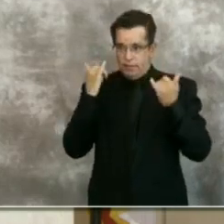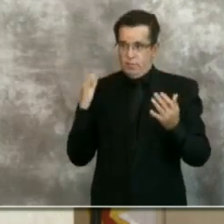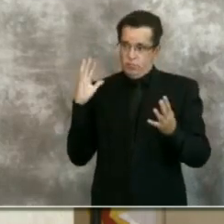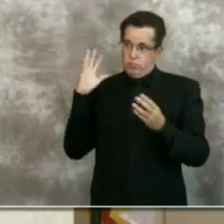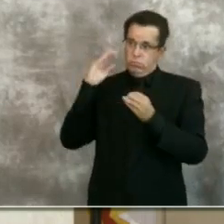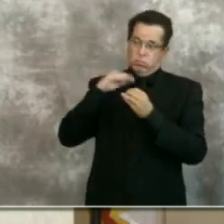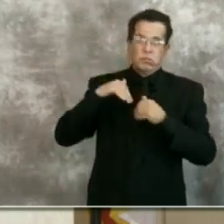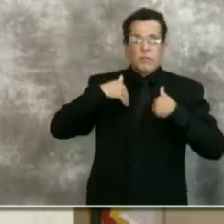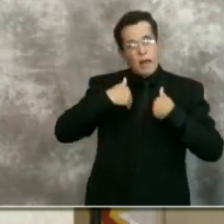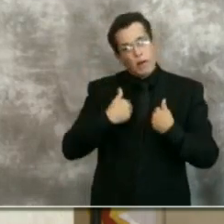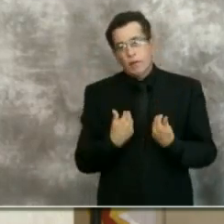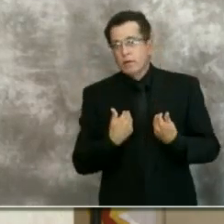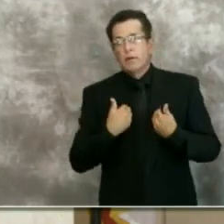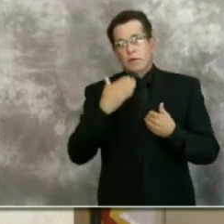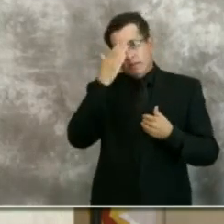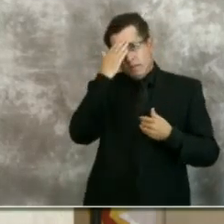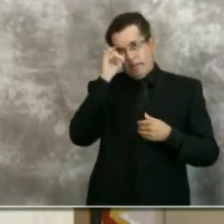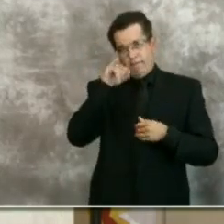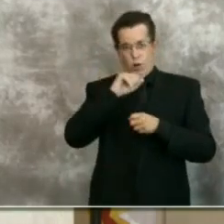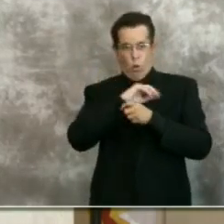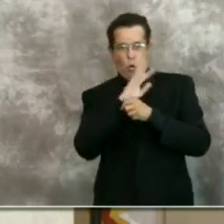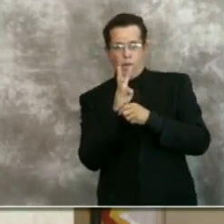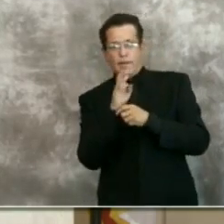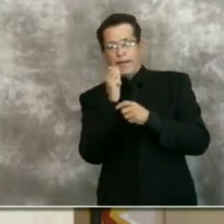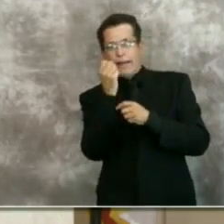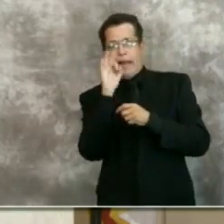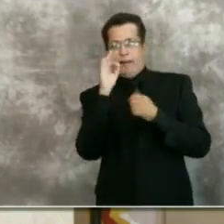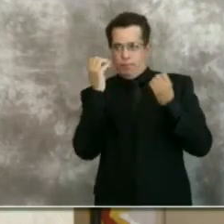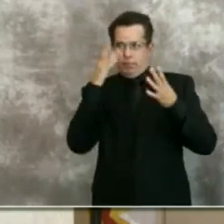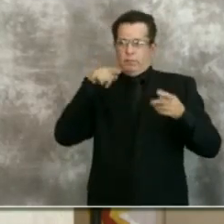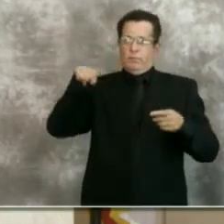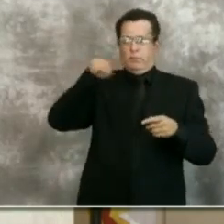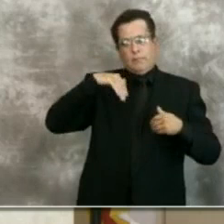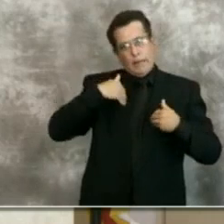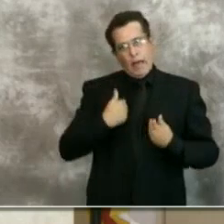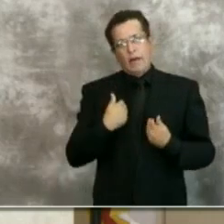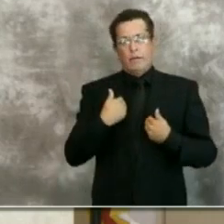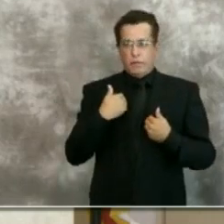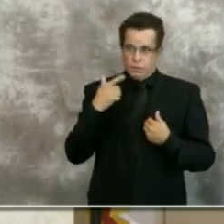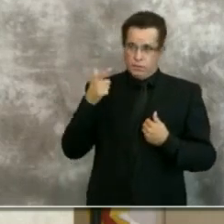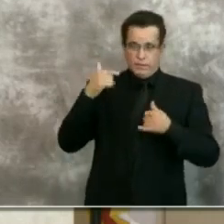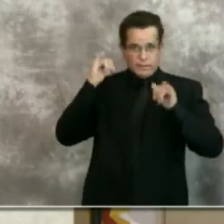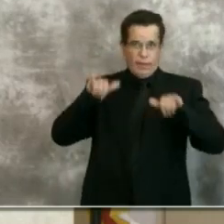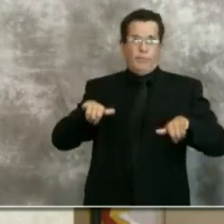HOUSEHOLD. I KNOW THAT THERE IS A LOT OF FRUSTRATION OUT THERE. THE KIND OF COVID-19